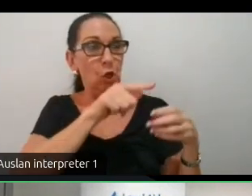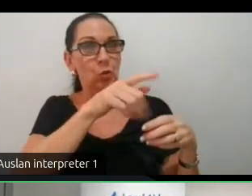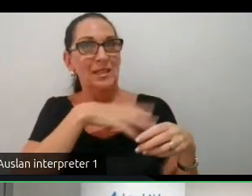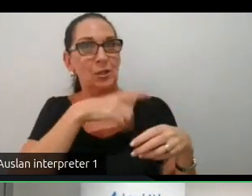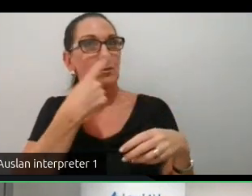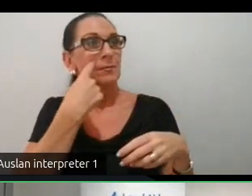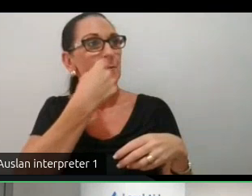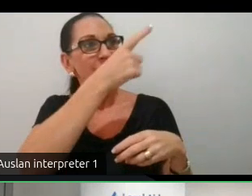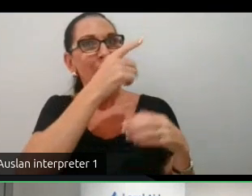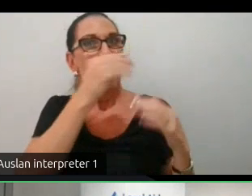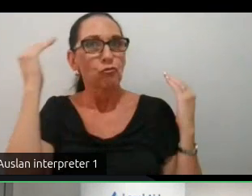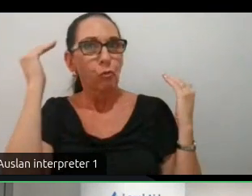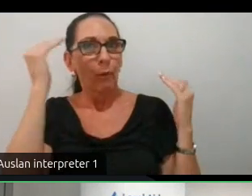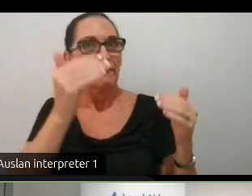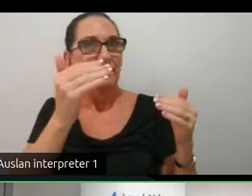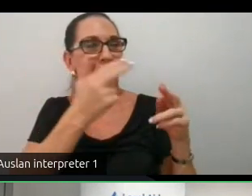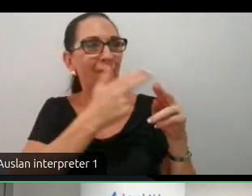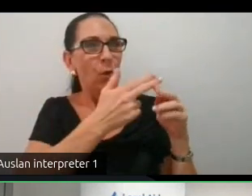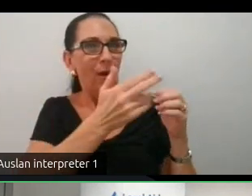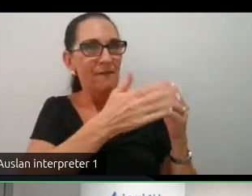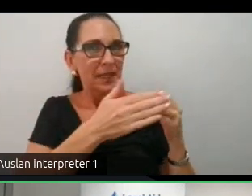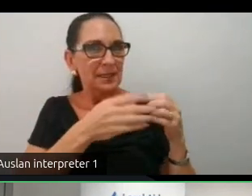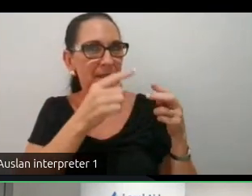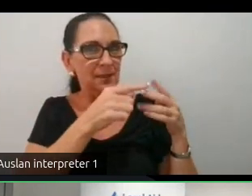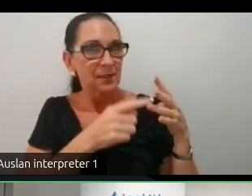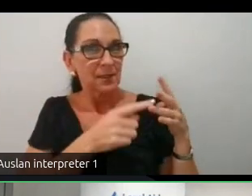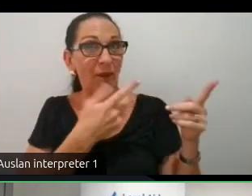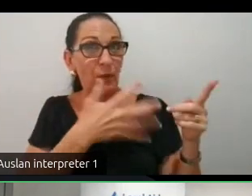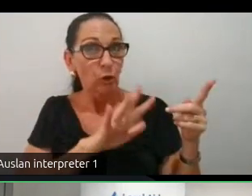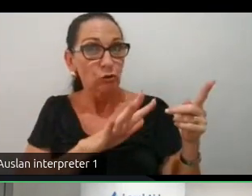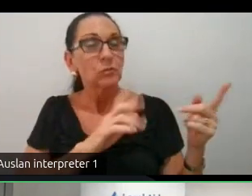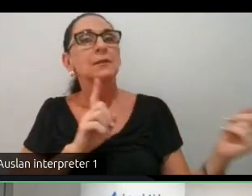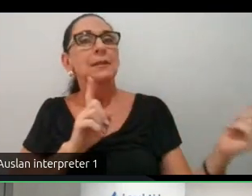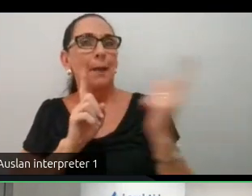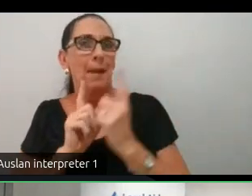and you need to go and see a roofer to fix the following things. Once they're done, come back